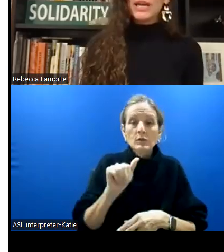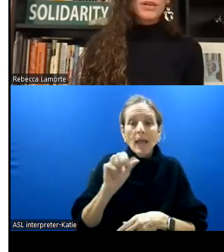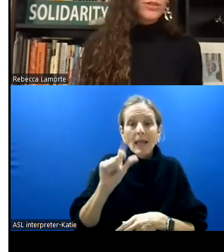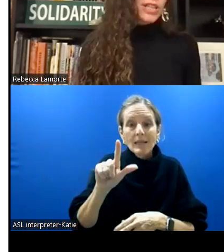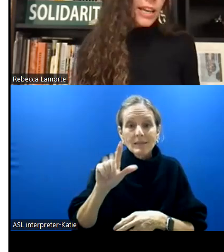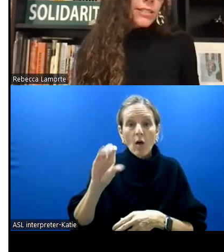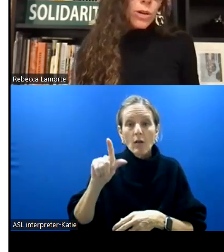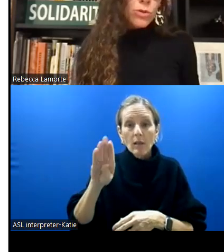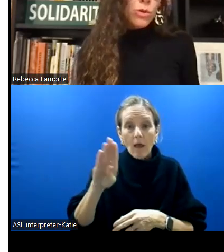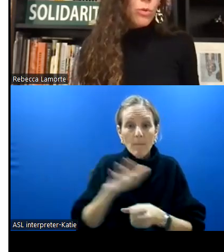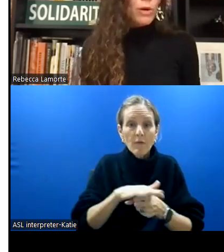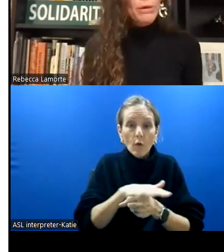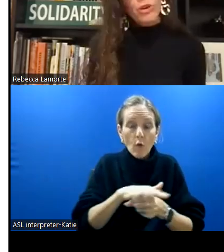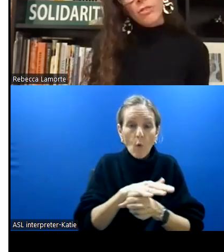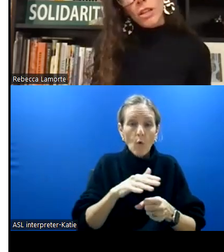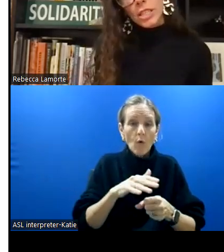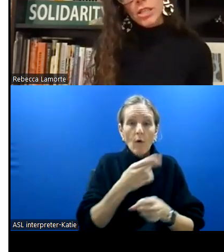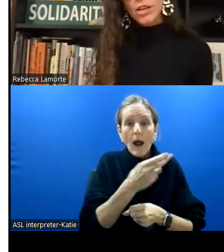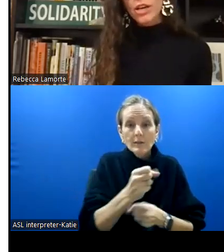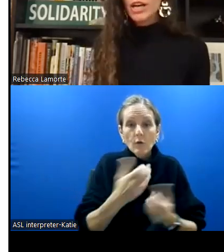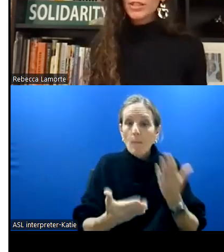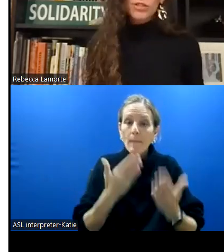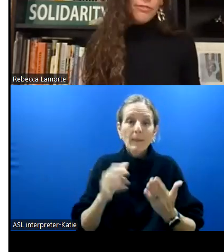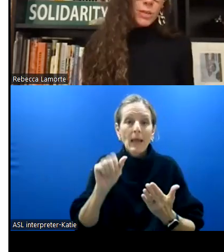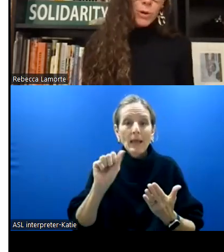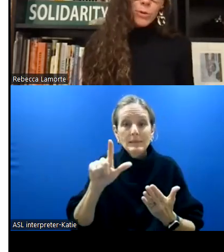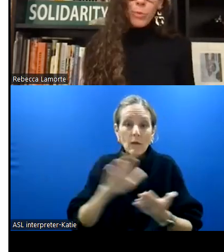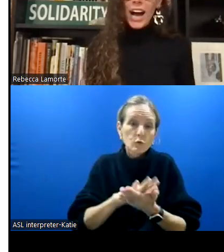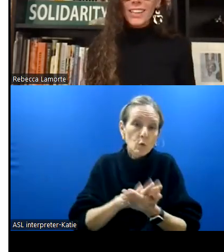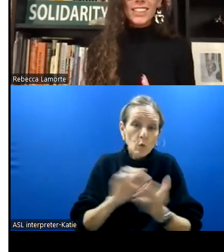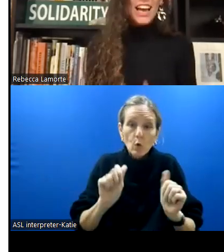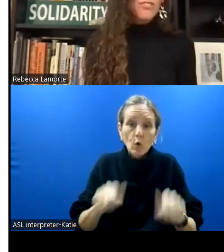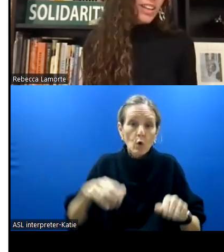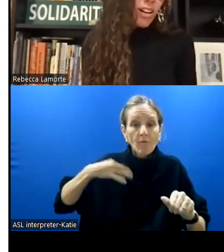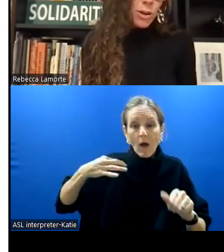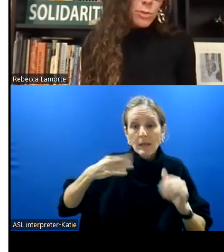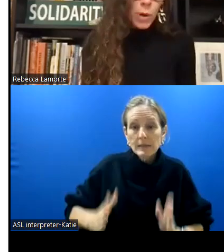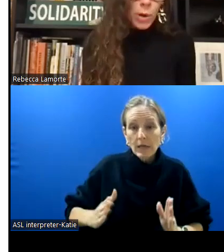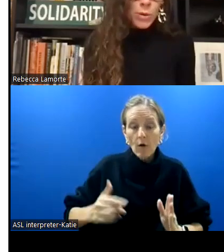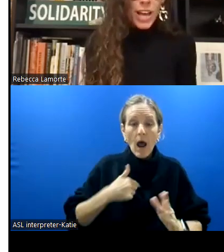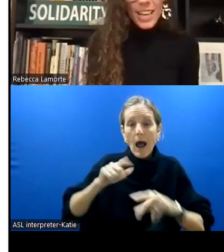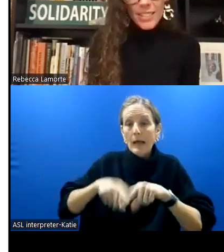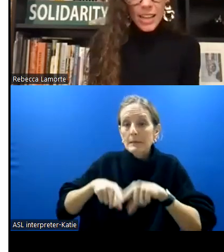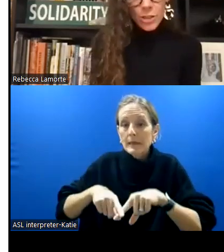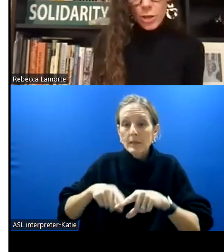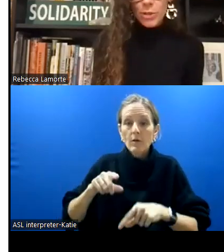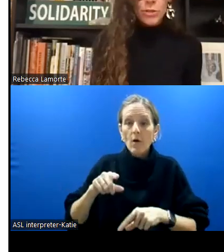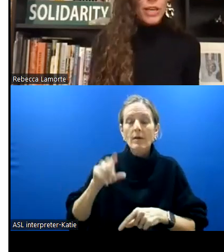Maybe there's an ASL school where people can volunteer. There's a Facebook group I leaned heavily on that was pro bono ASL interpreters,